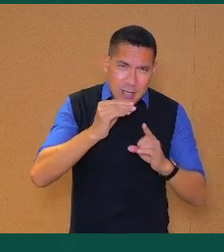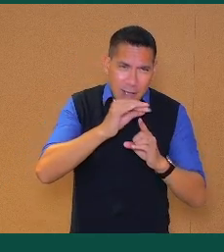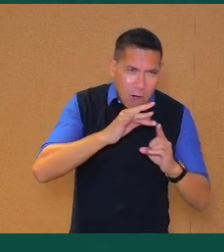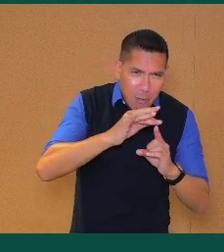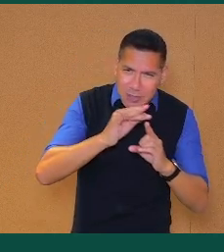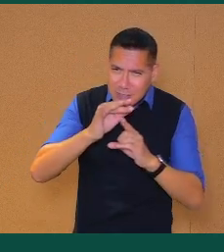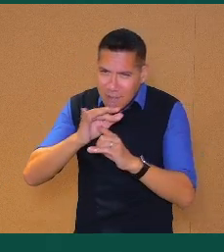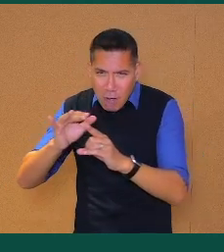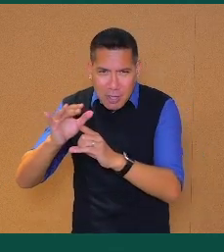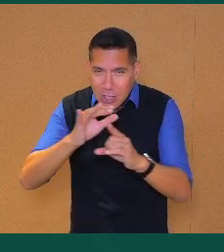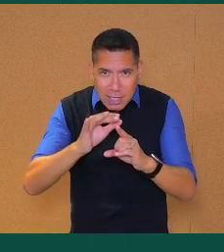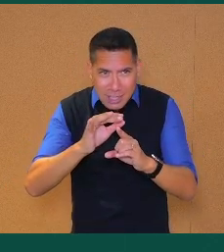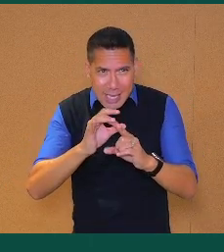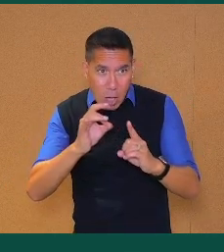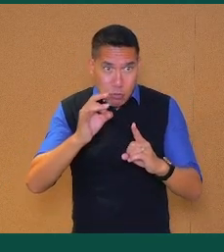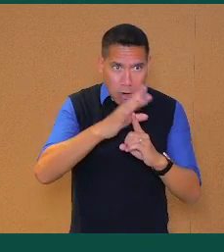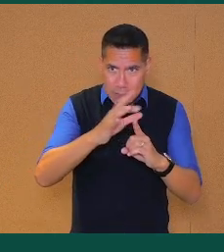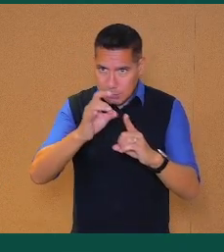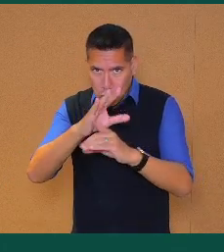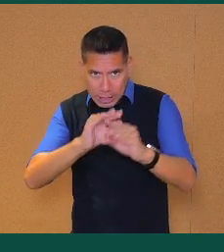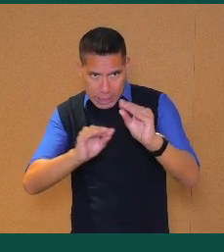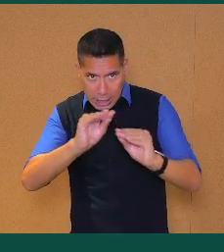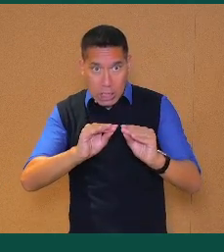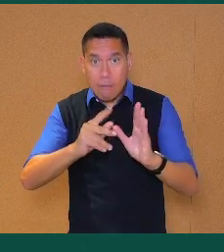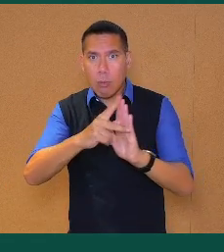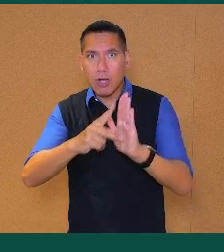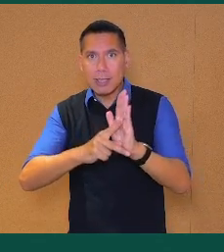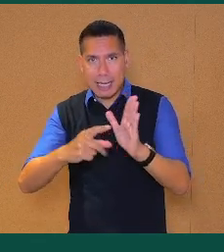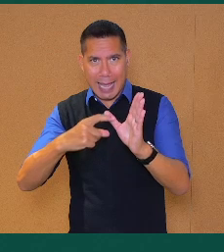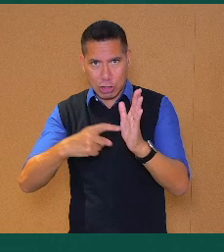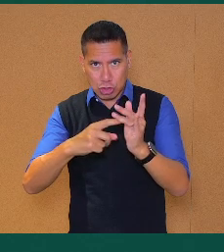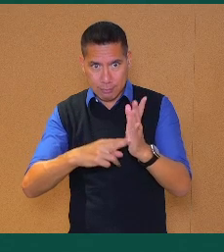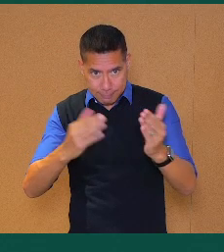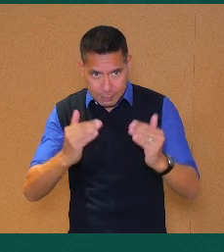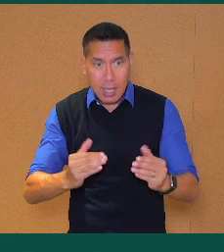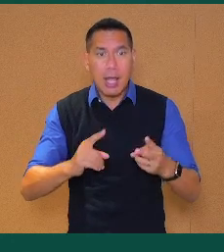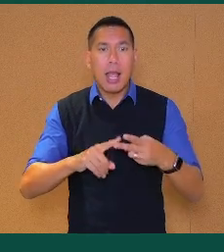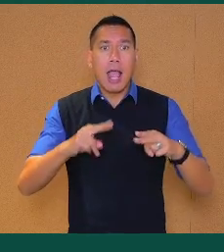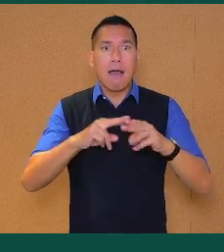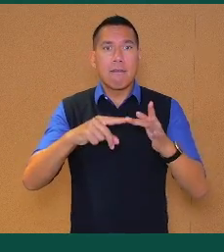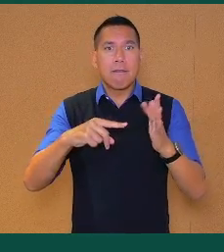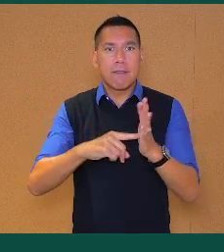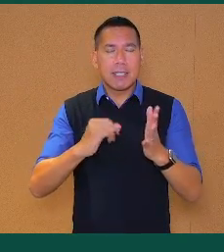FitSkills Partnership Project. This research aims to discover